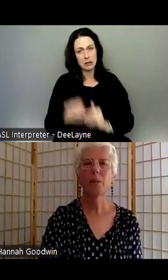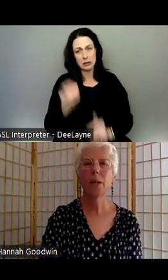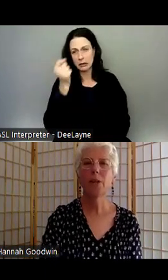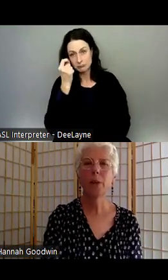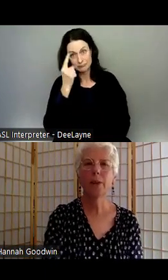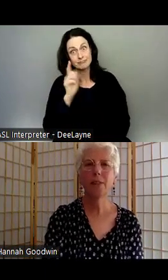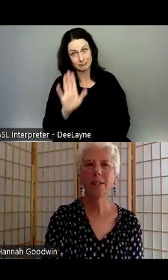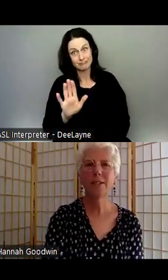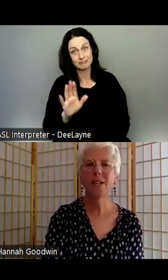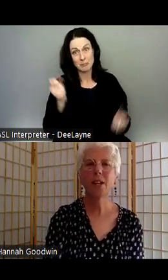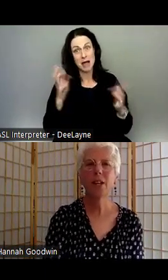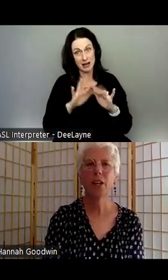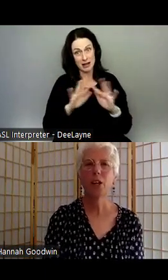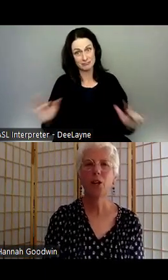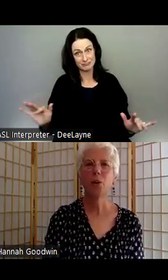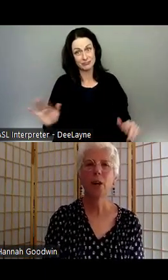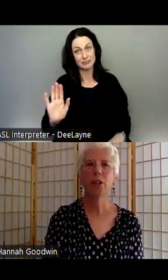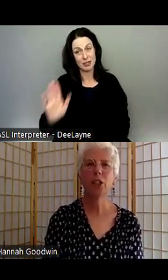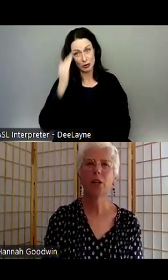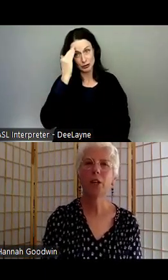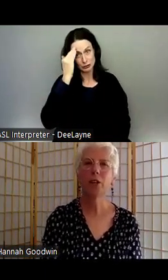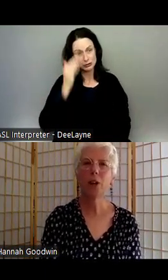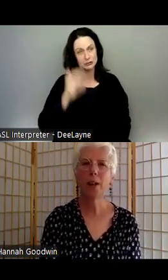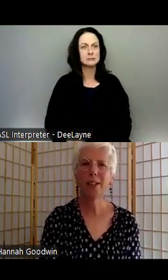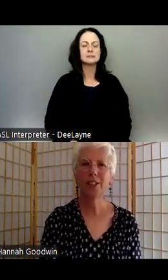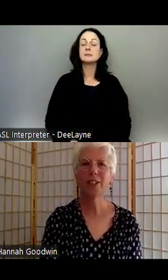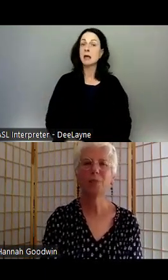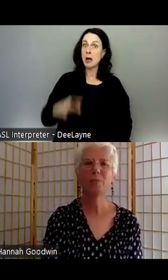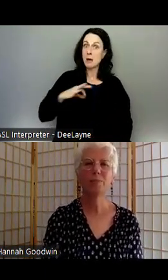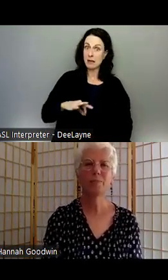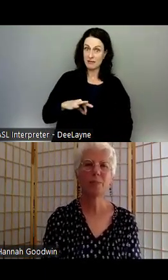The presenter benefits, you are sharing your knowledge,